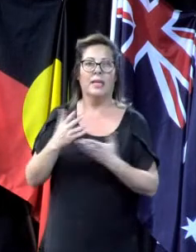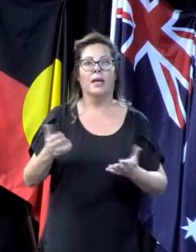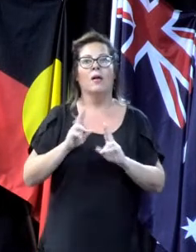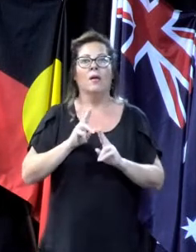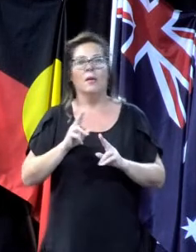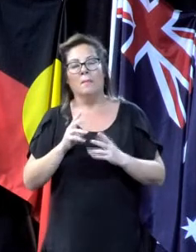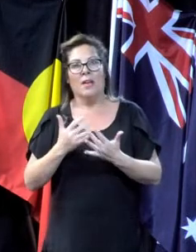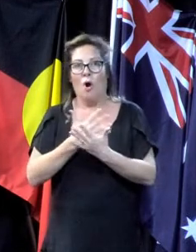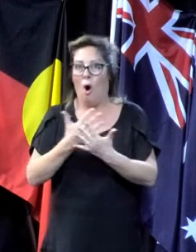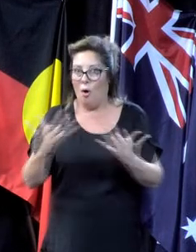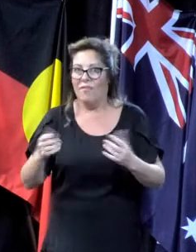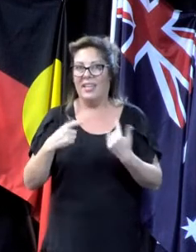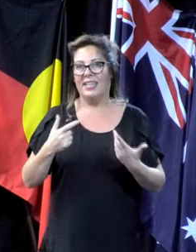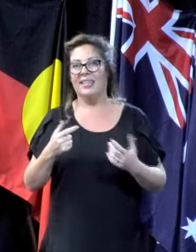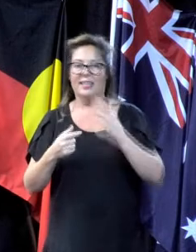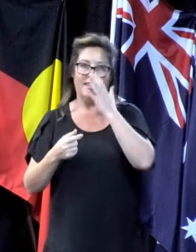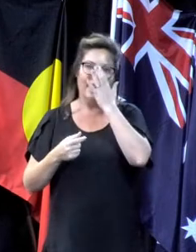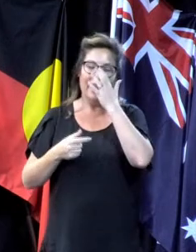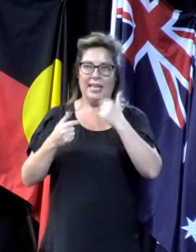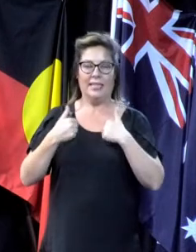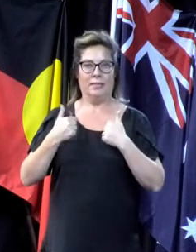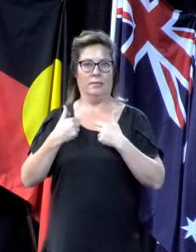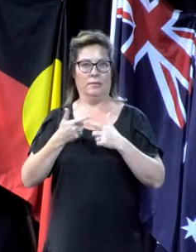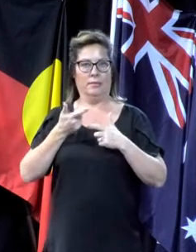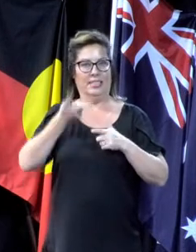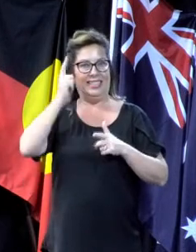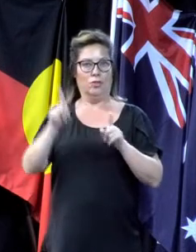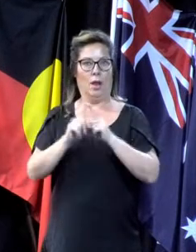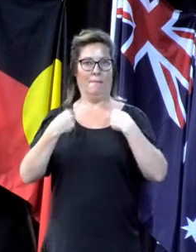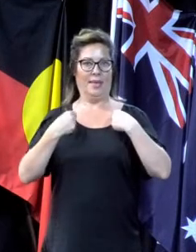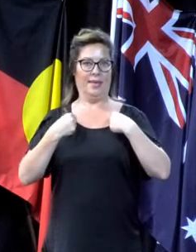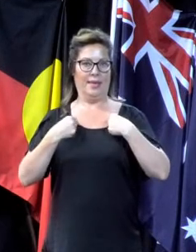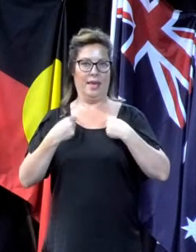would go and meet with those teams and collect that information, and then I would go and disseminate to our staff